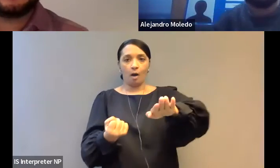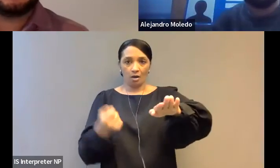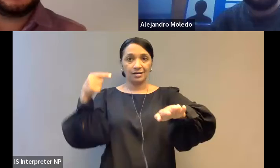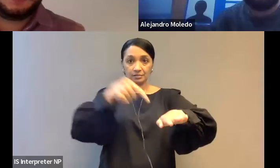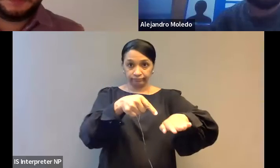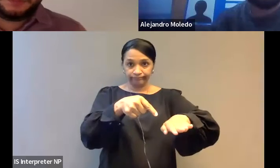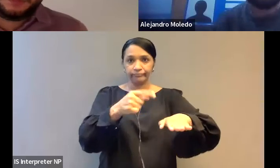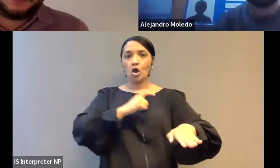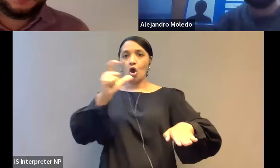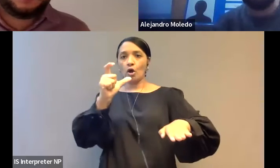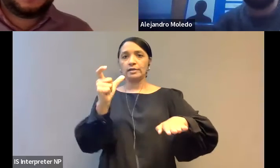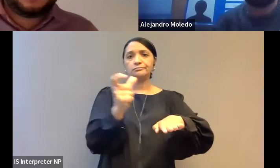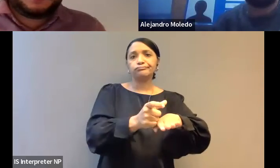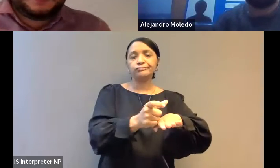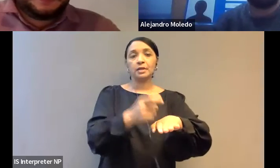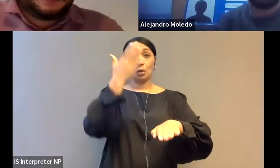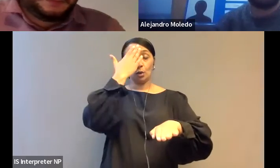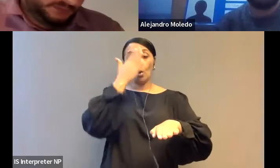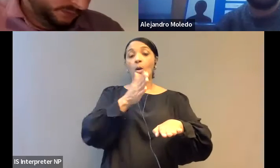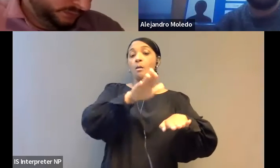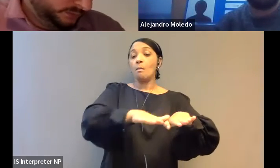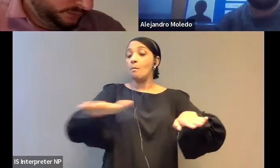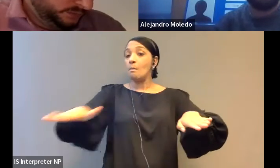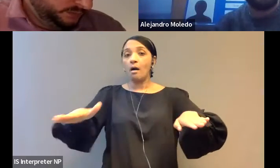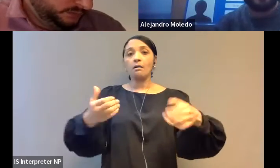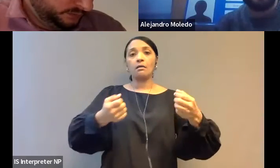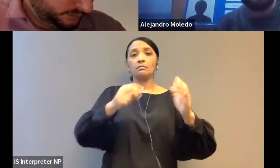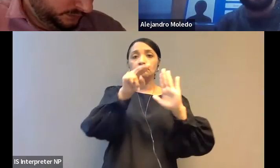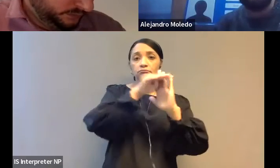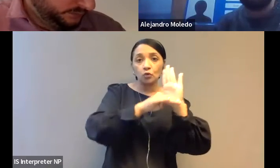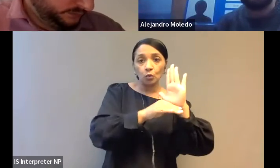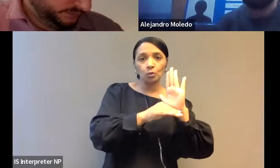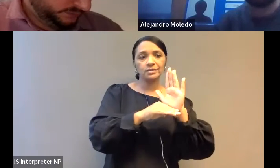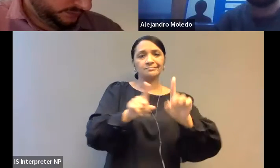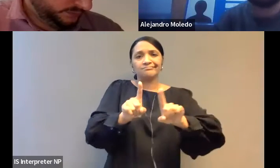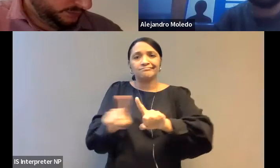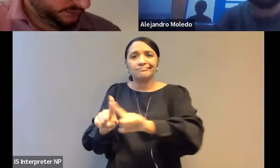that the parking conditions and rules for using the European Parking Card